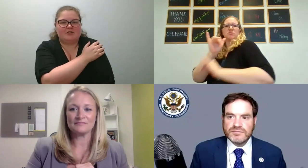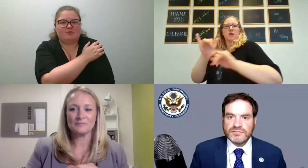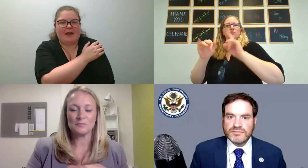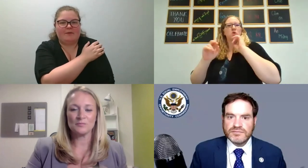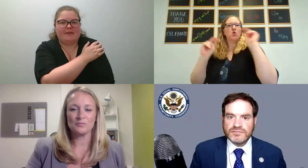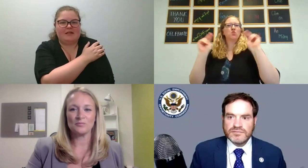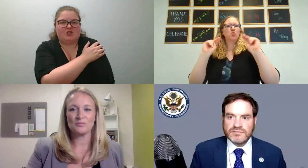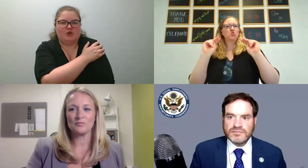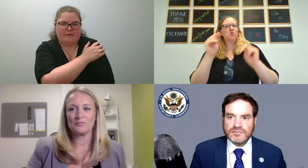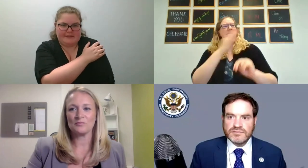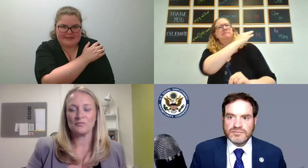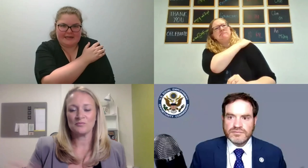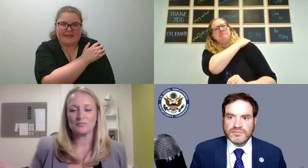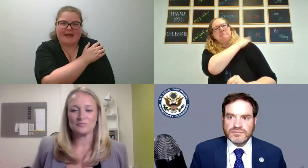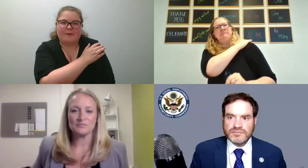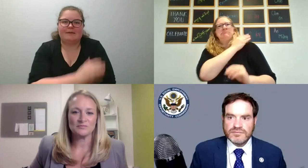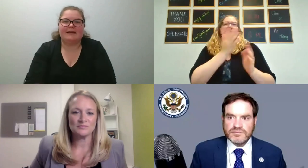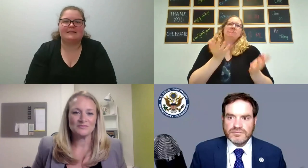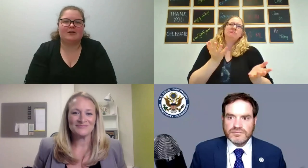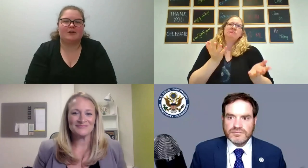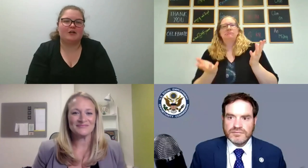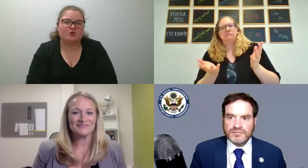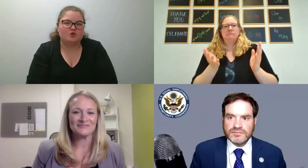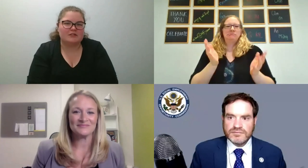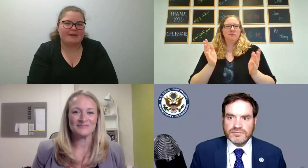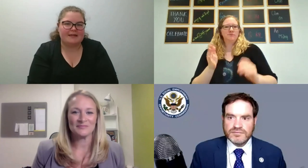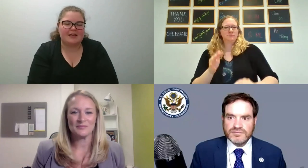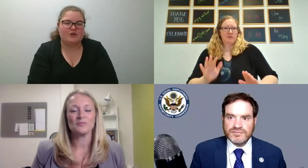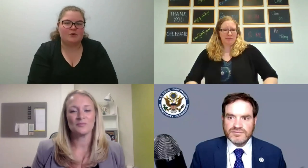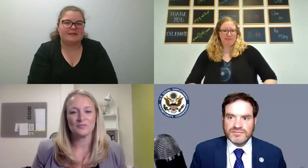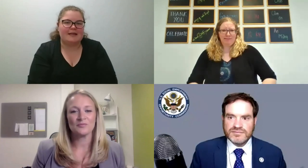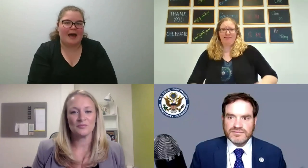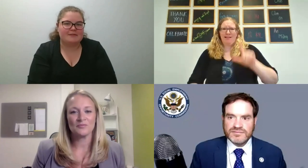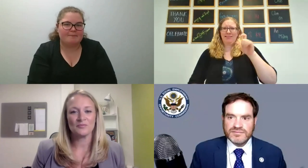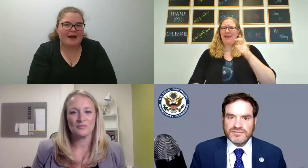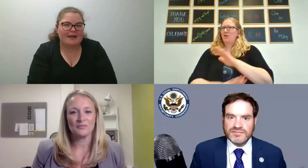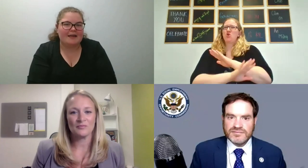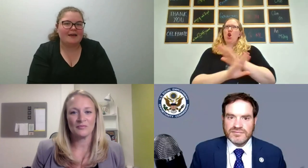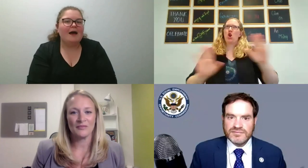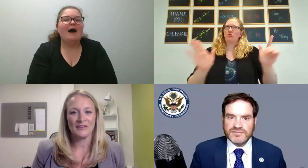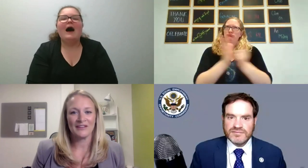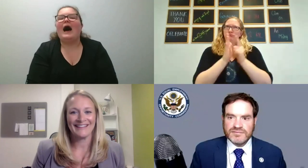just right within this general vicinity, that would be considered a neutral space that you could tap somebody.